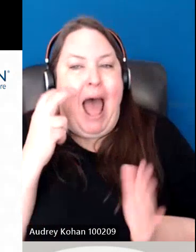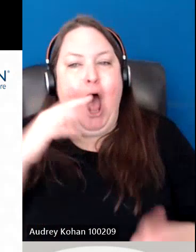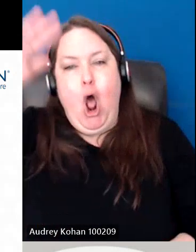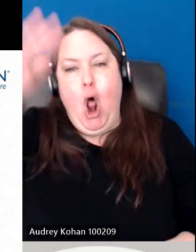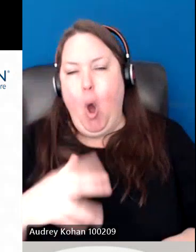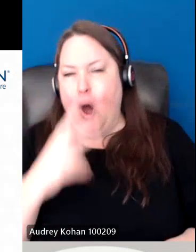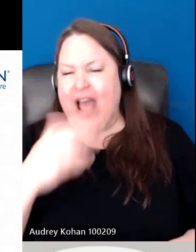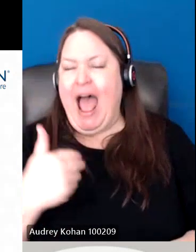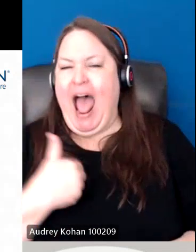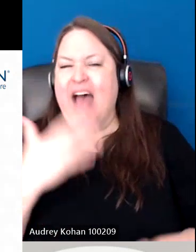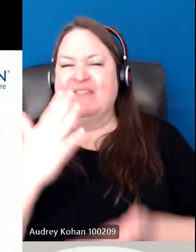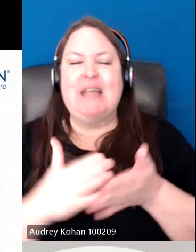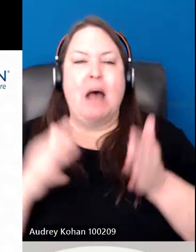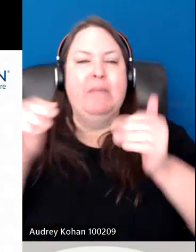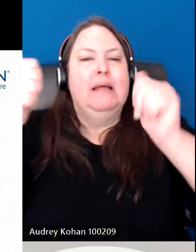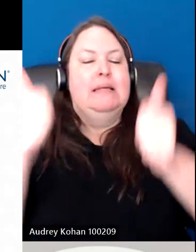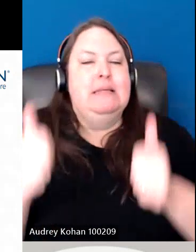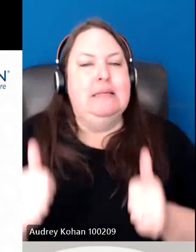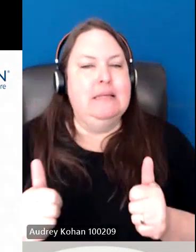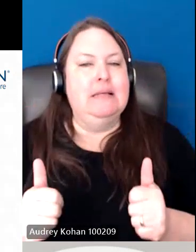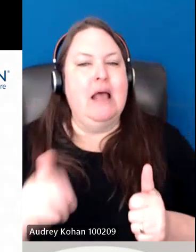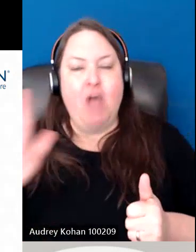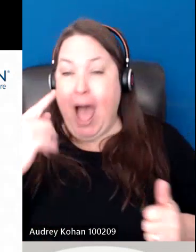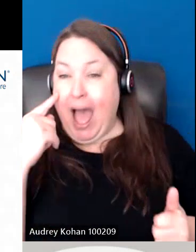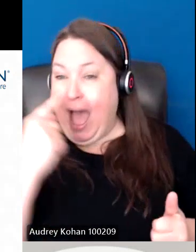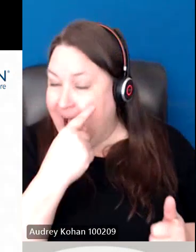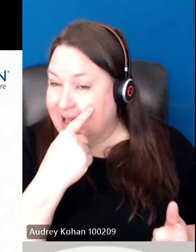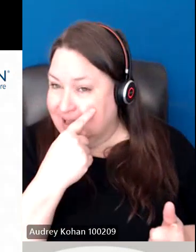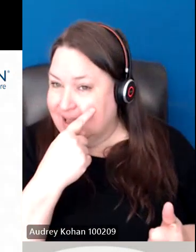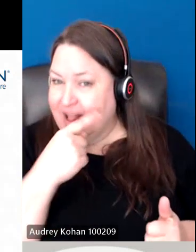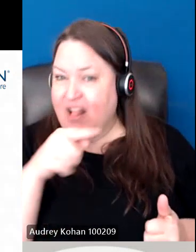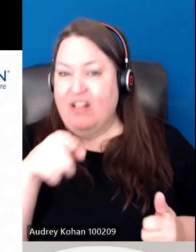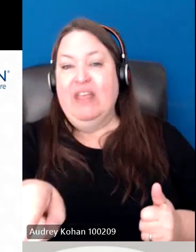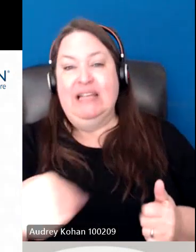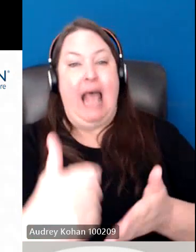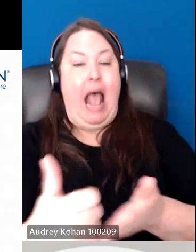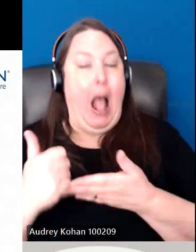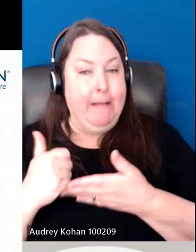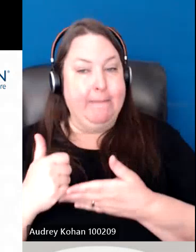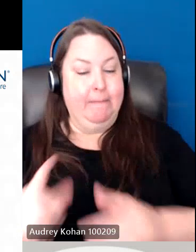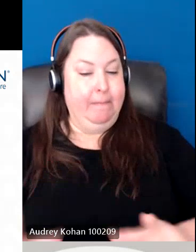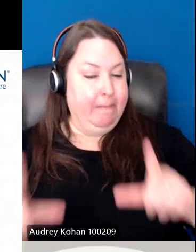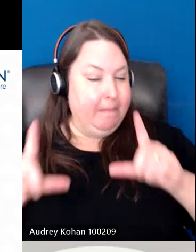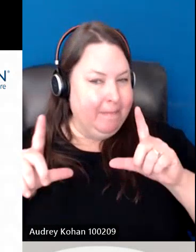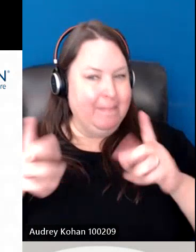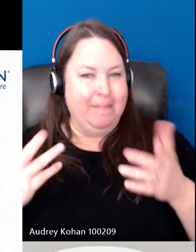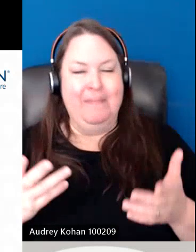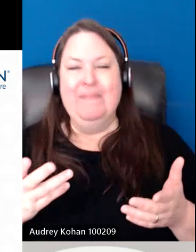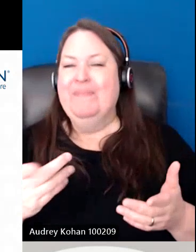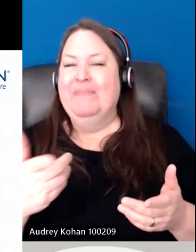sort of De degeneration of their eye and this was extremely helpful so we also had created a sheet